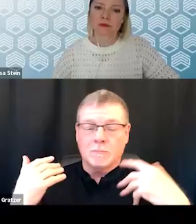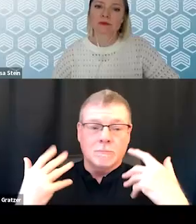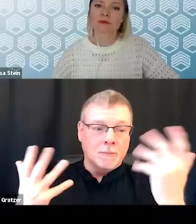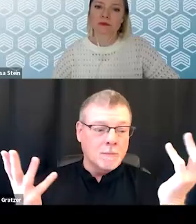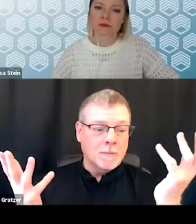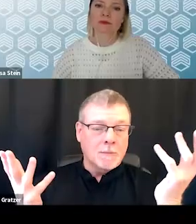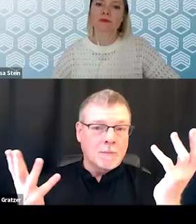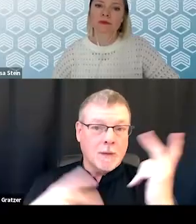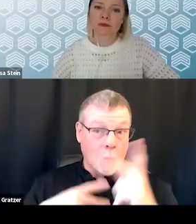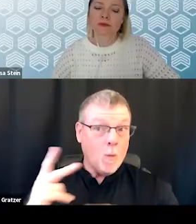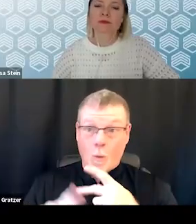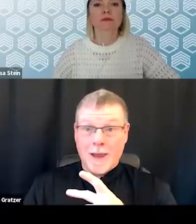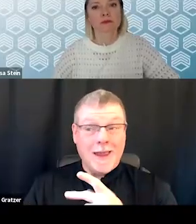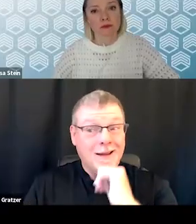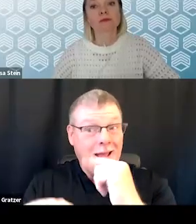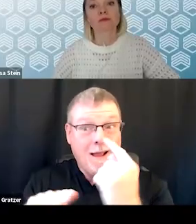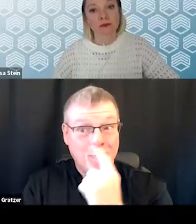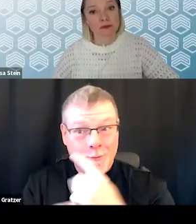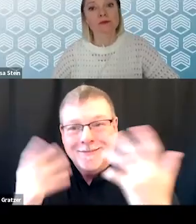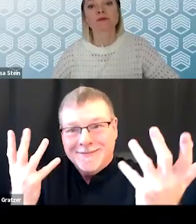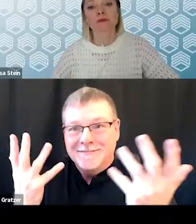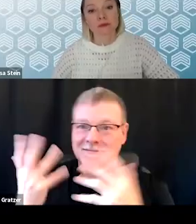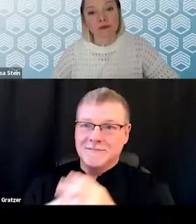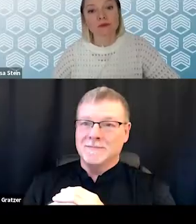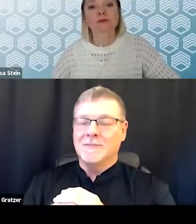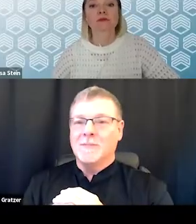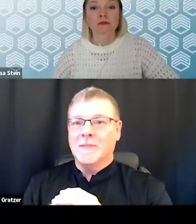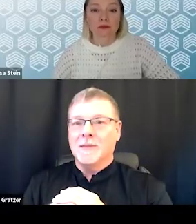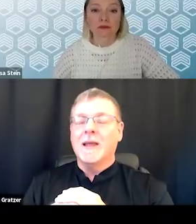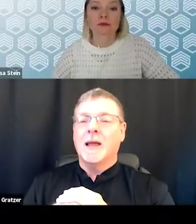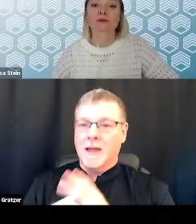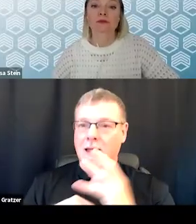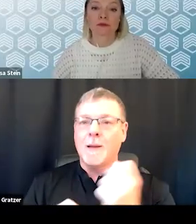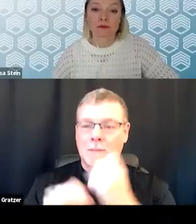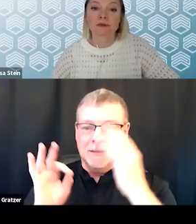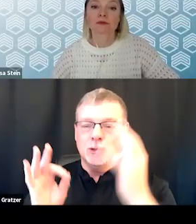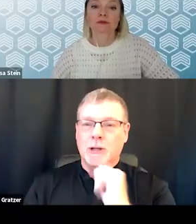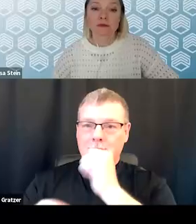What kinds of calls are not appropriate? And just really made a lot of our decisions based on that feedback,